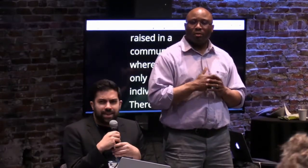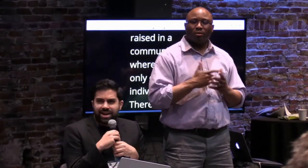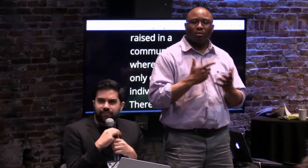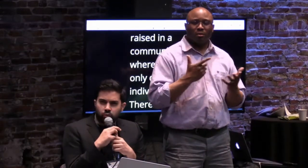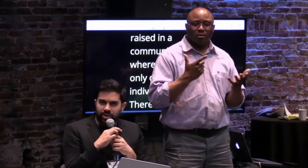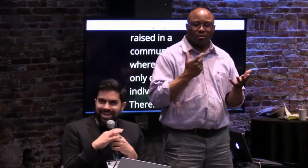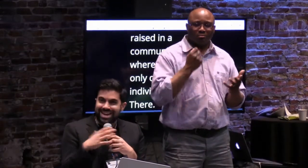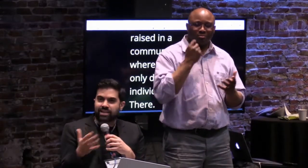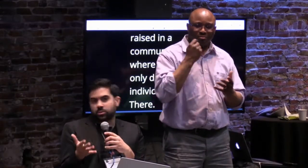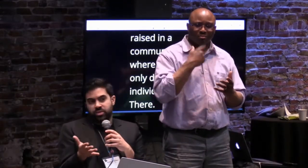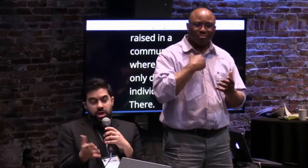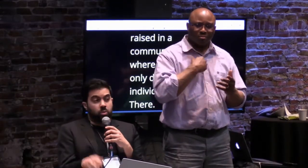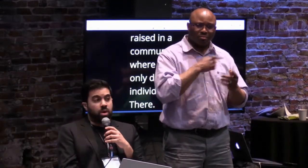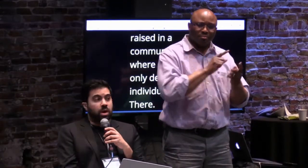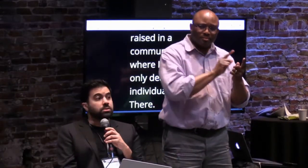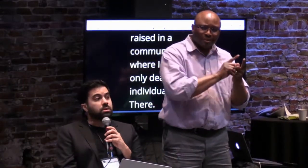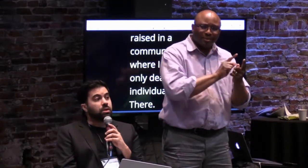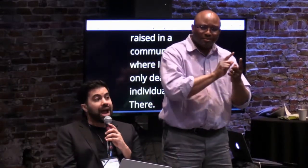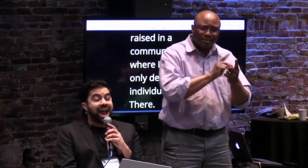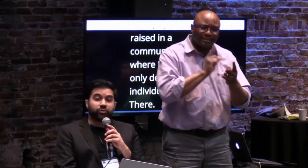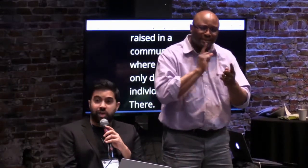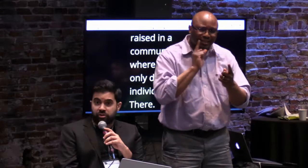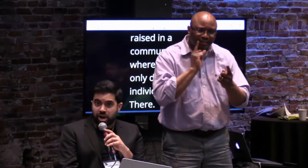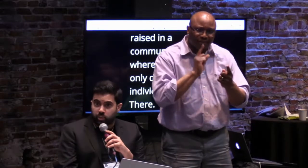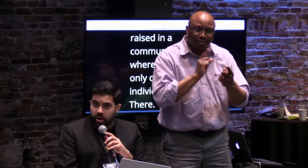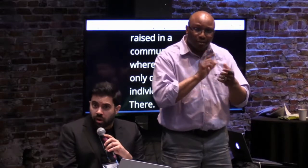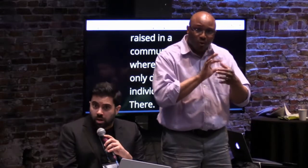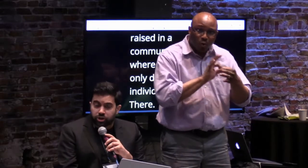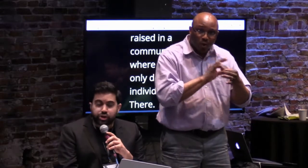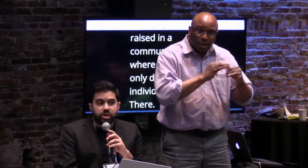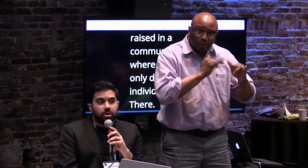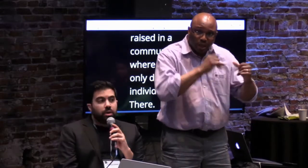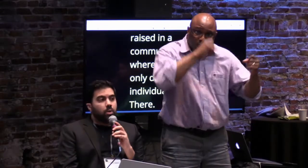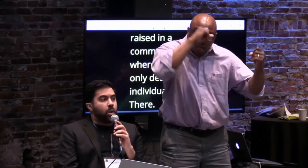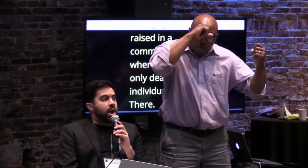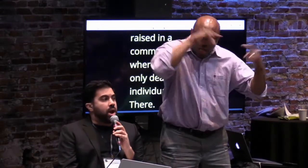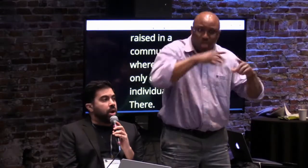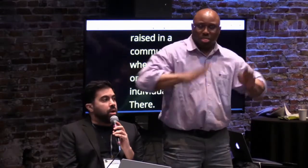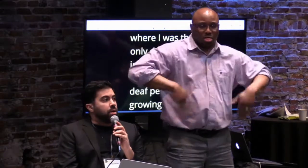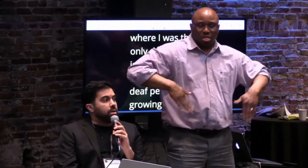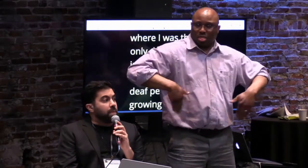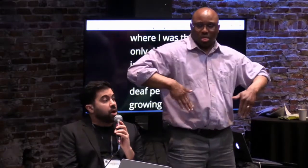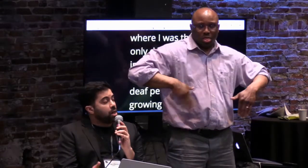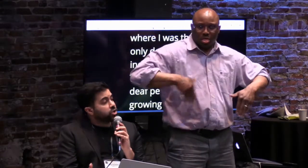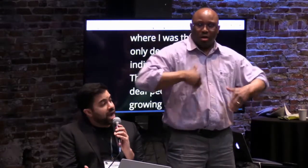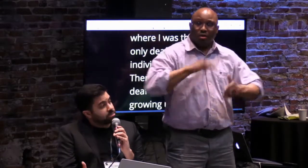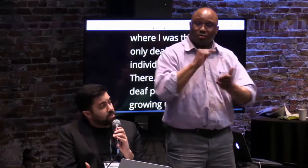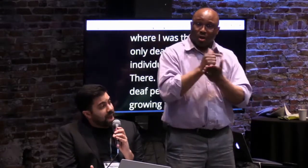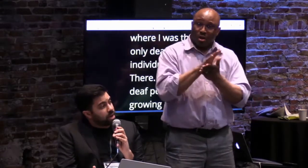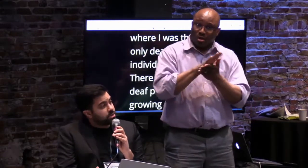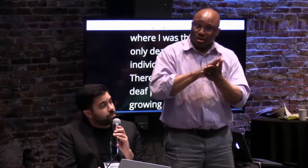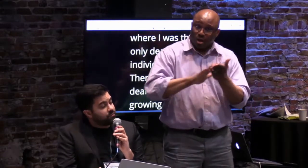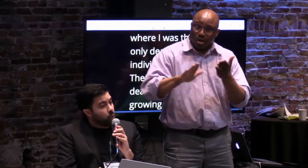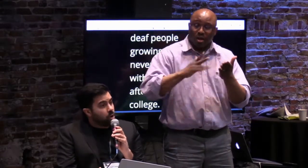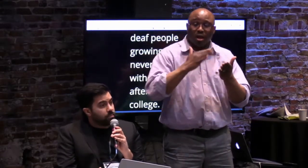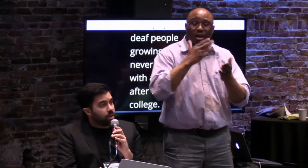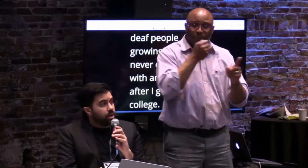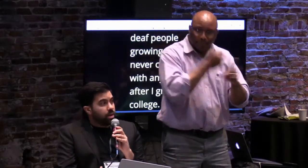but I never really connected with anyone until after I graduated college. When my college asked me back to perform